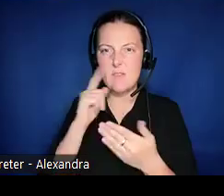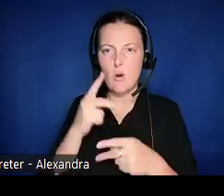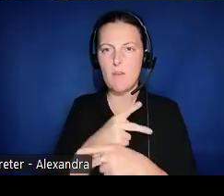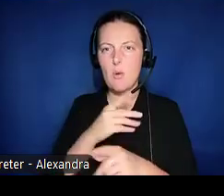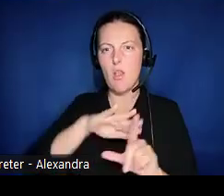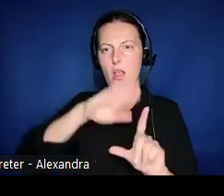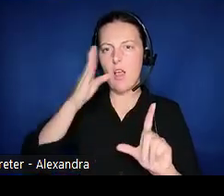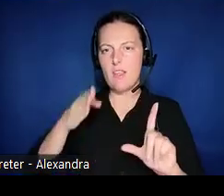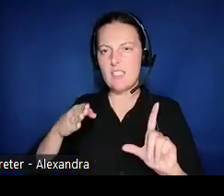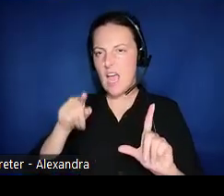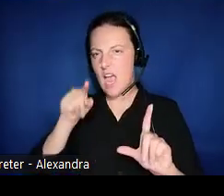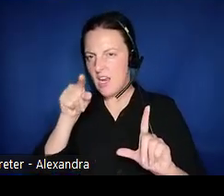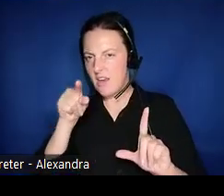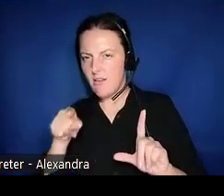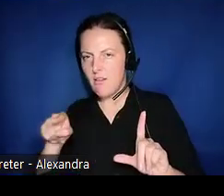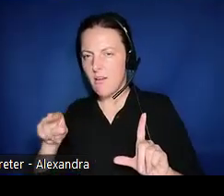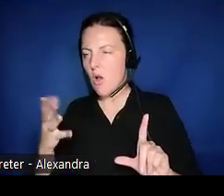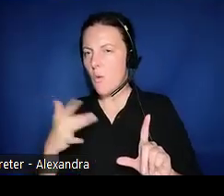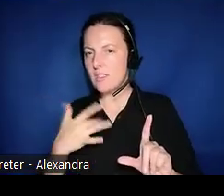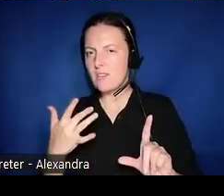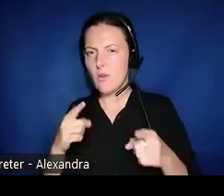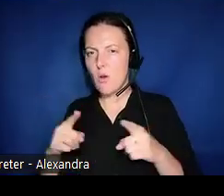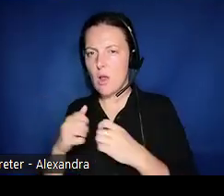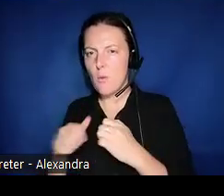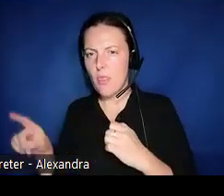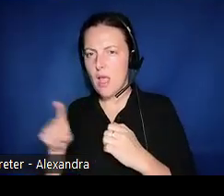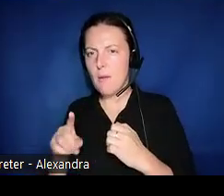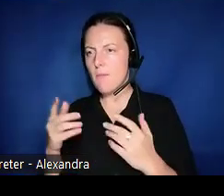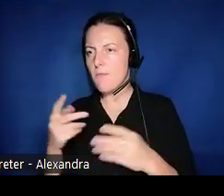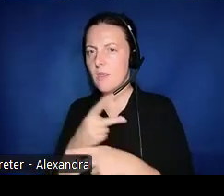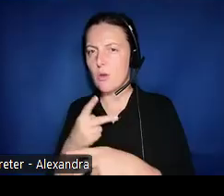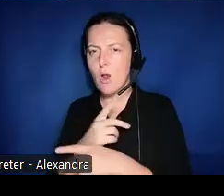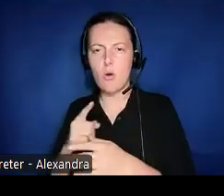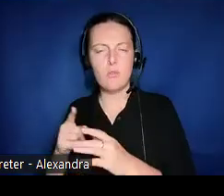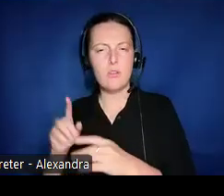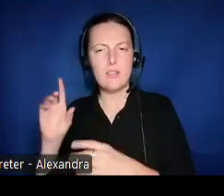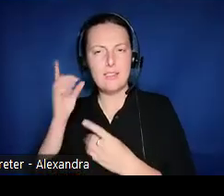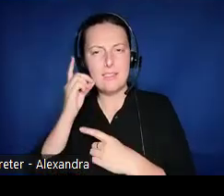them and then find the origin of their disease. It was a sensible gamble. Um, it just didn't pan out